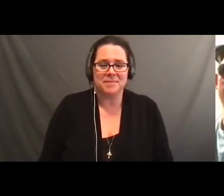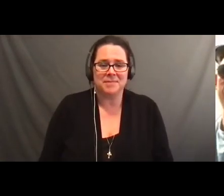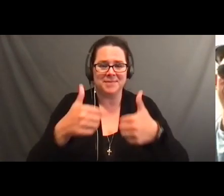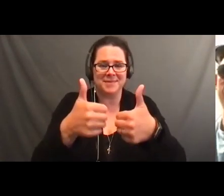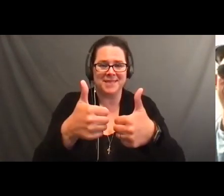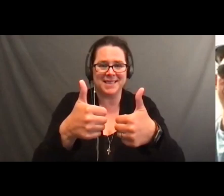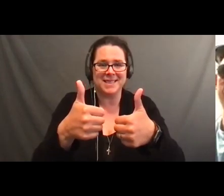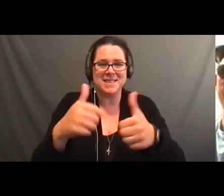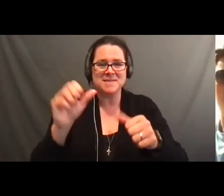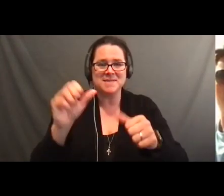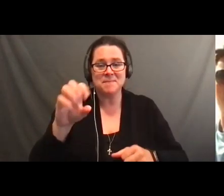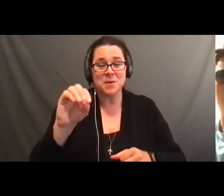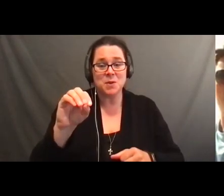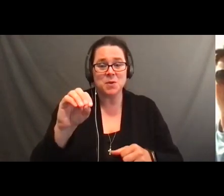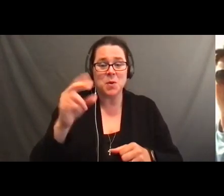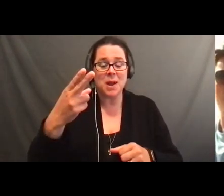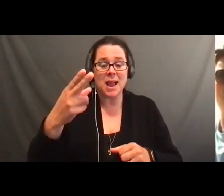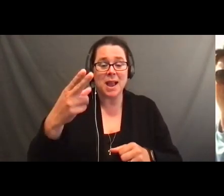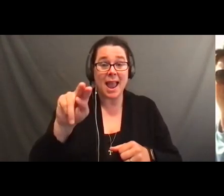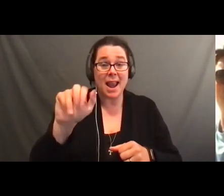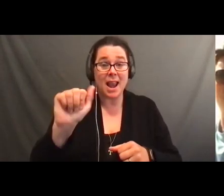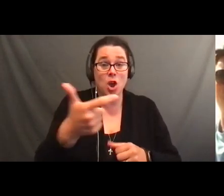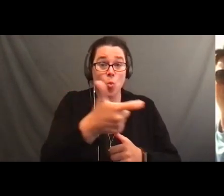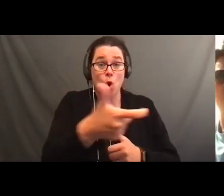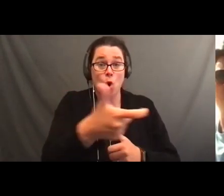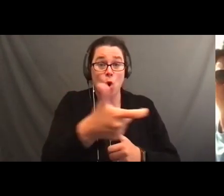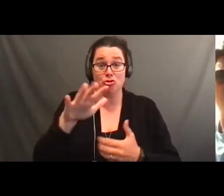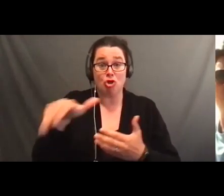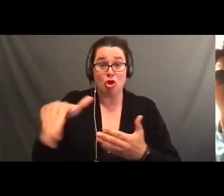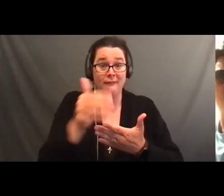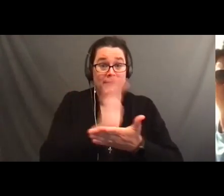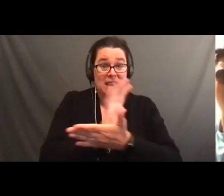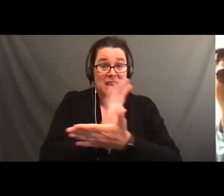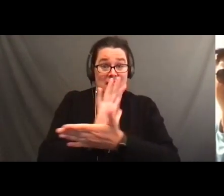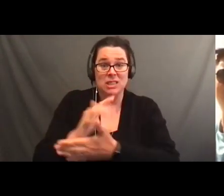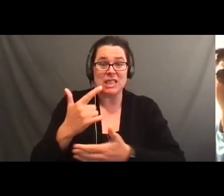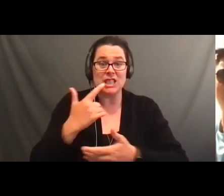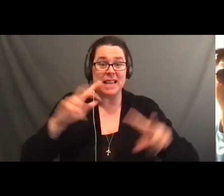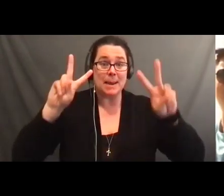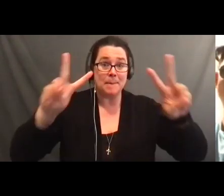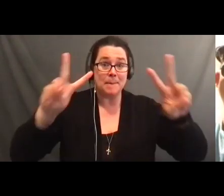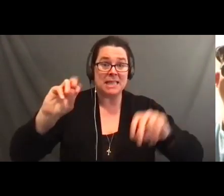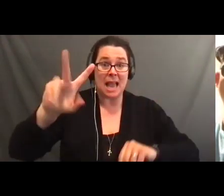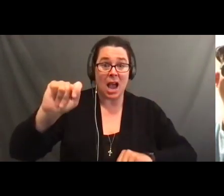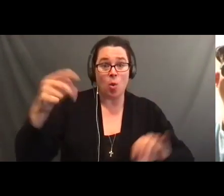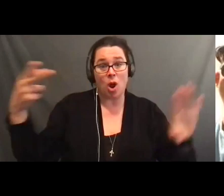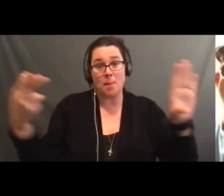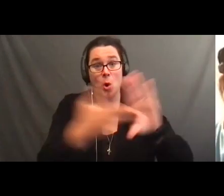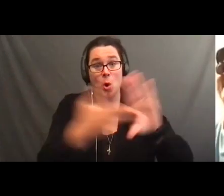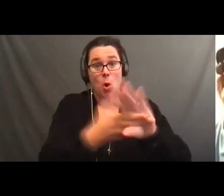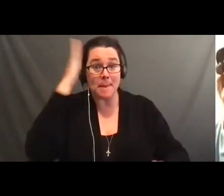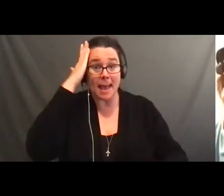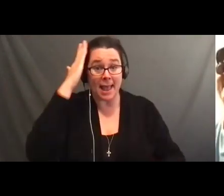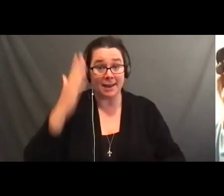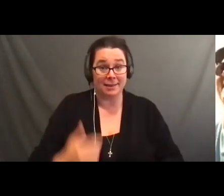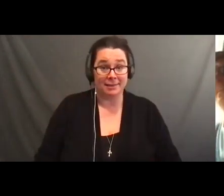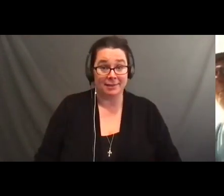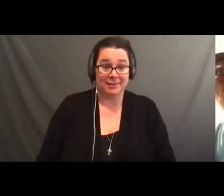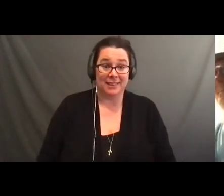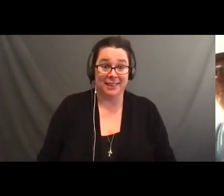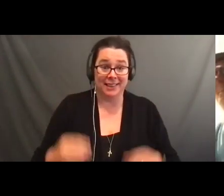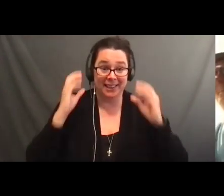So Hannah watched all the videos and then said, peace out, I'm going to bed.